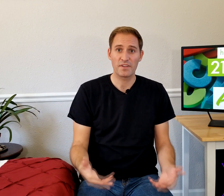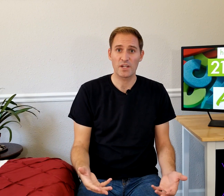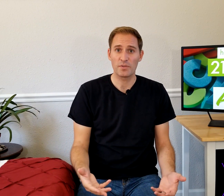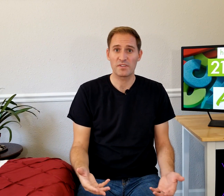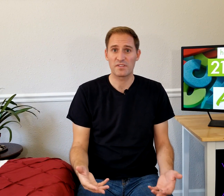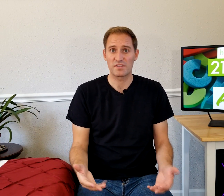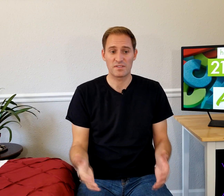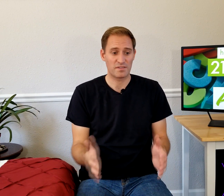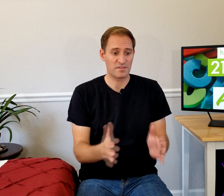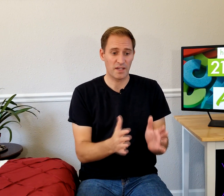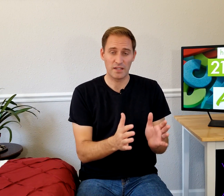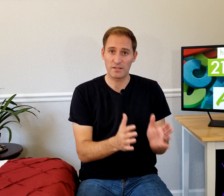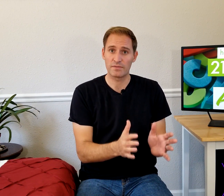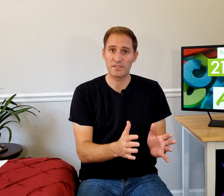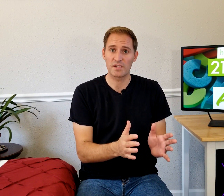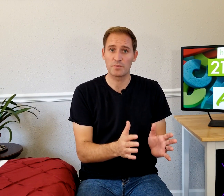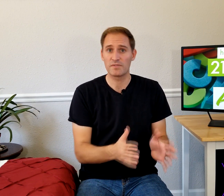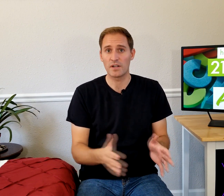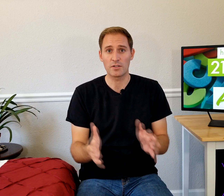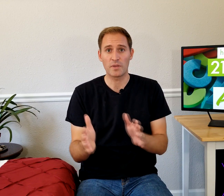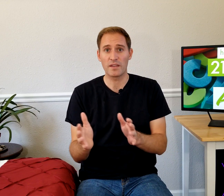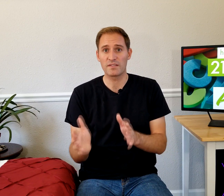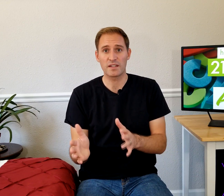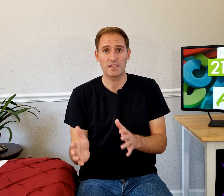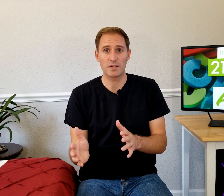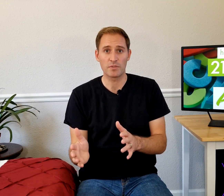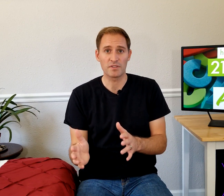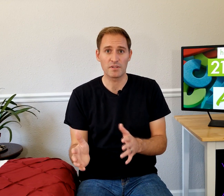the numbers it's just signing the first number followed by the second number.